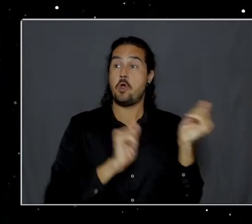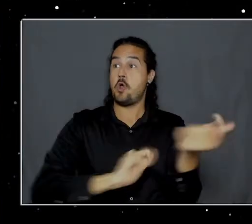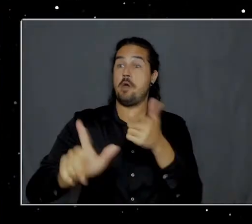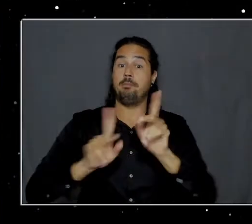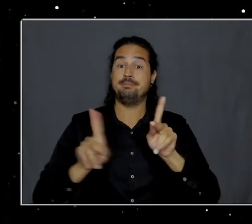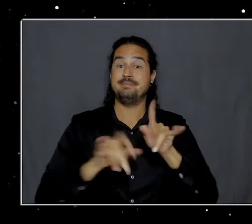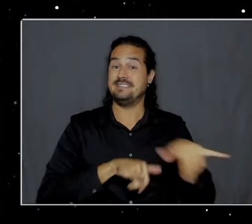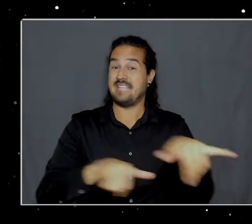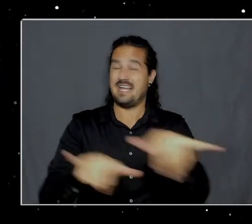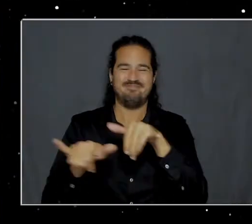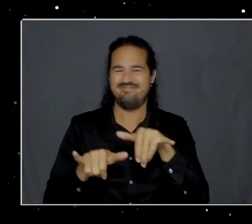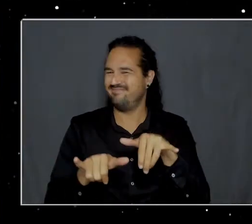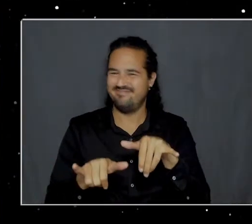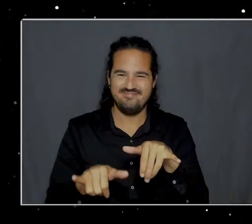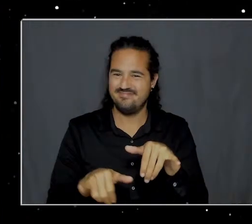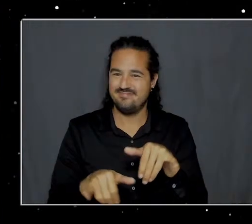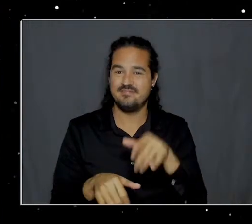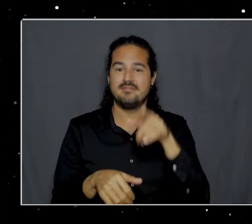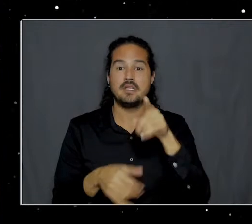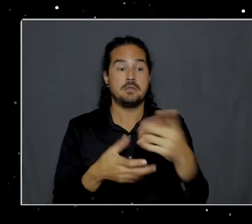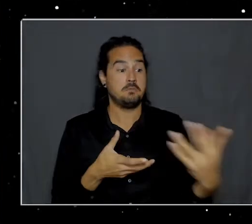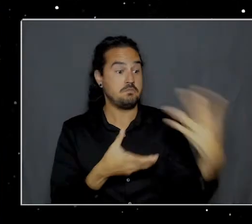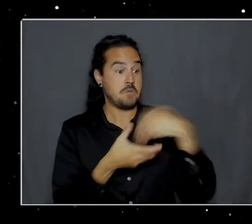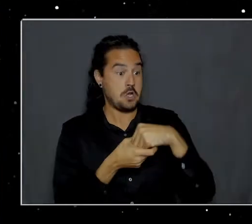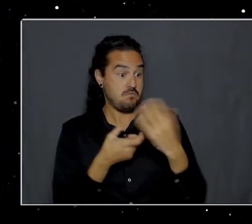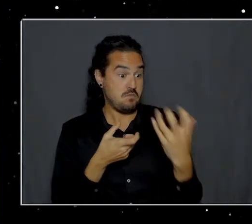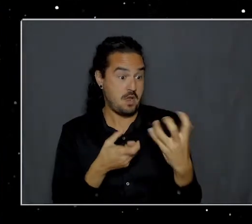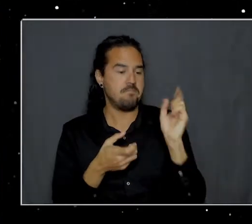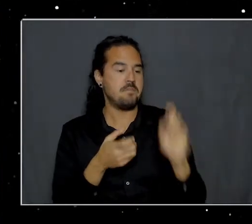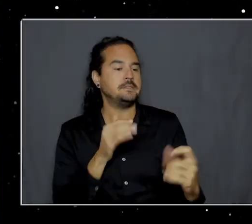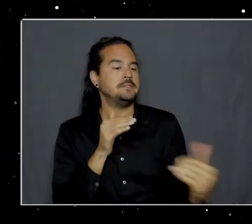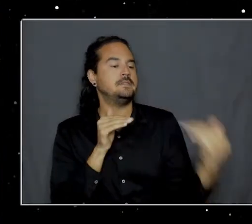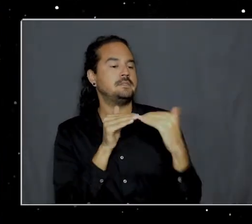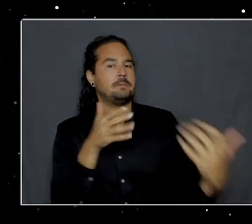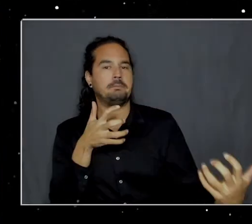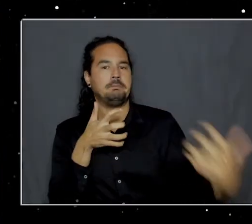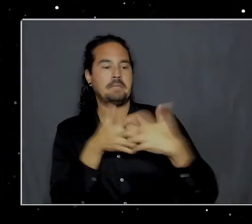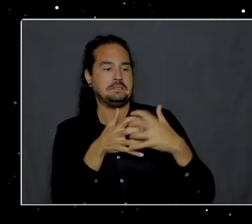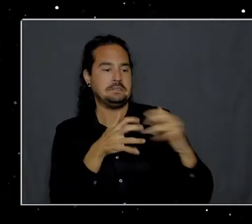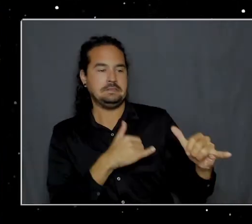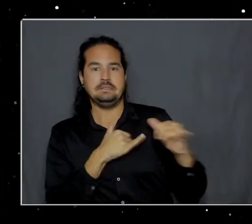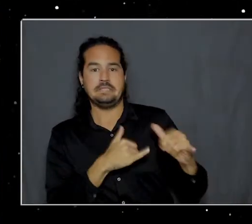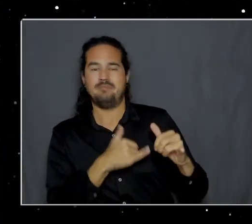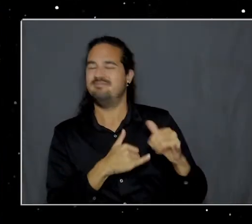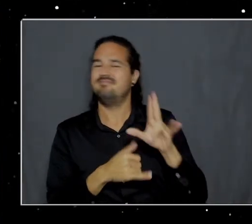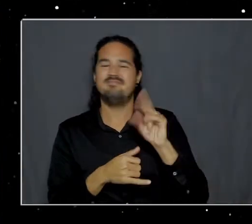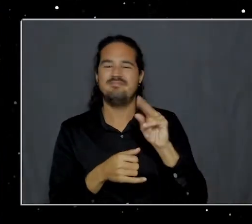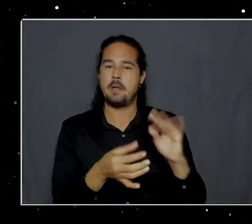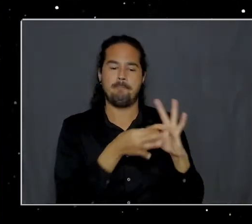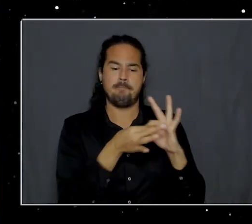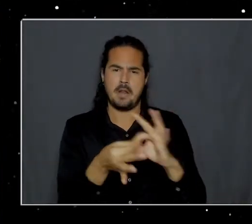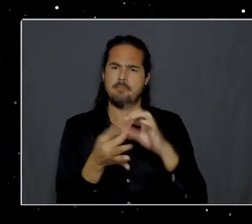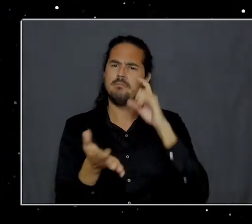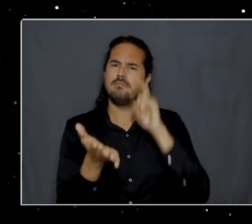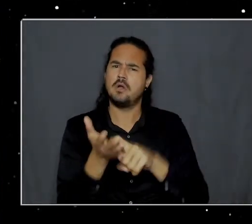OR IN ORDER TO BE PART OF THE GROUP, YOU HAVE TO BE THE SAME. WE'RE SAYING IT'S BELONGING. AND BELONGING IS RECOGNIZING